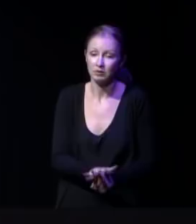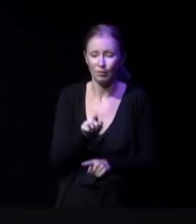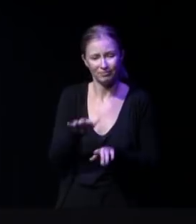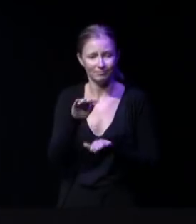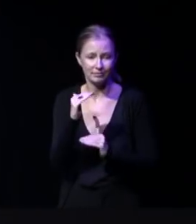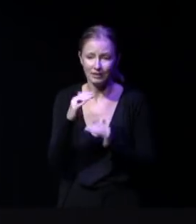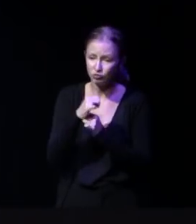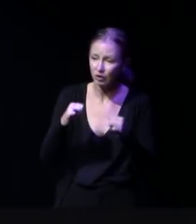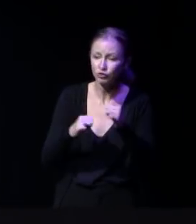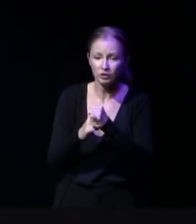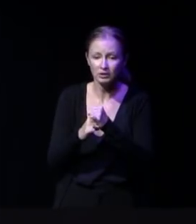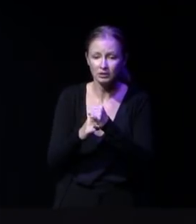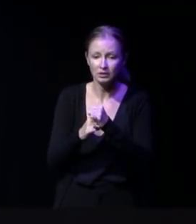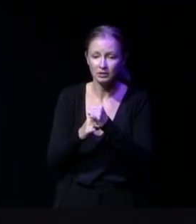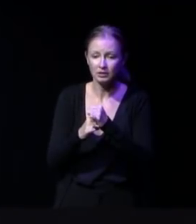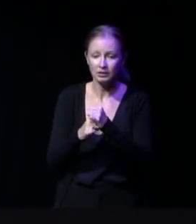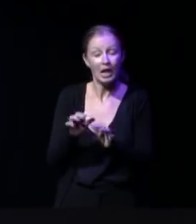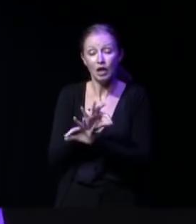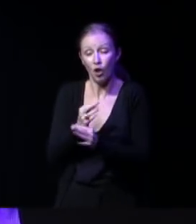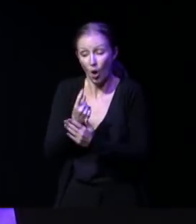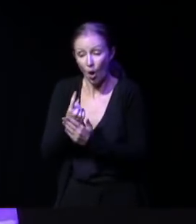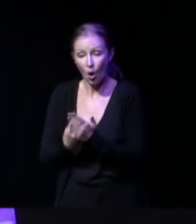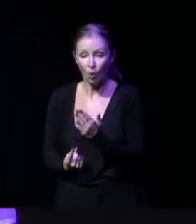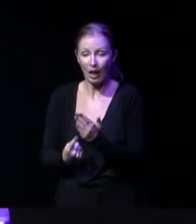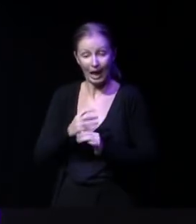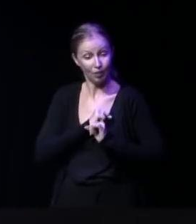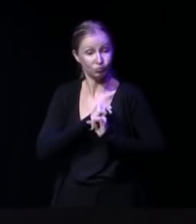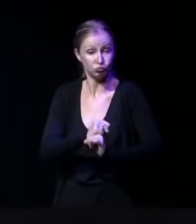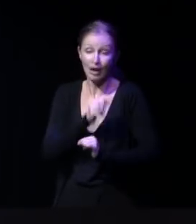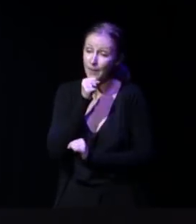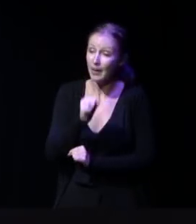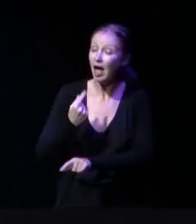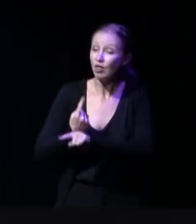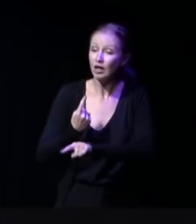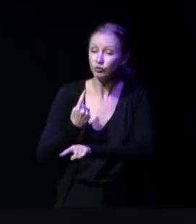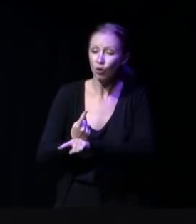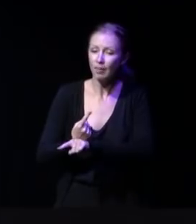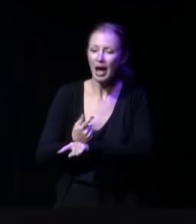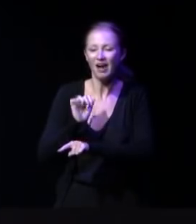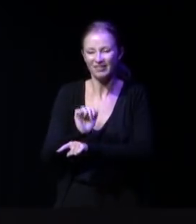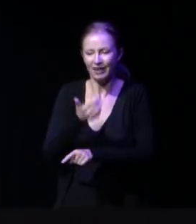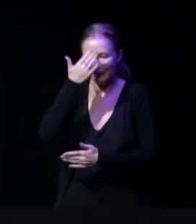Me too, you know, not just the very courageous men who are coming out and talking about how they've been sexually assaulted and sexually abused,